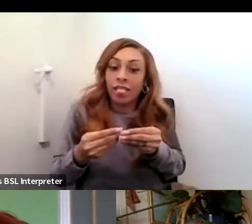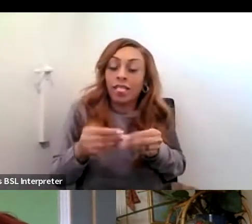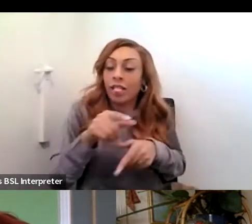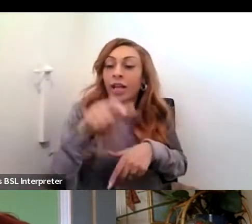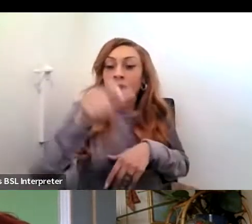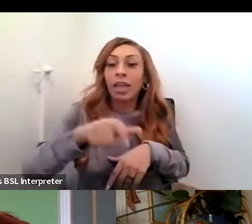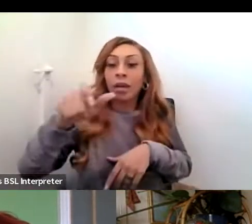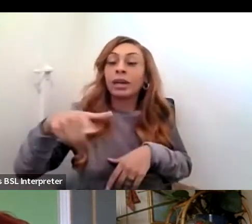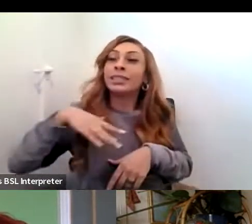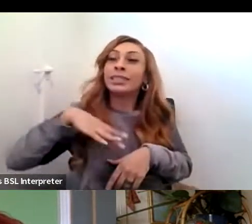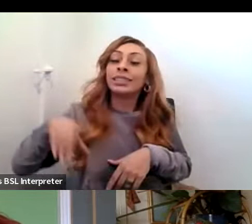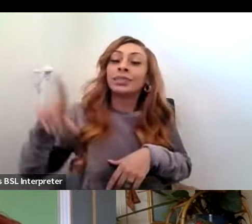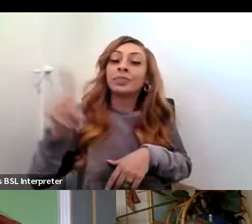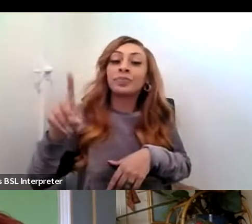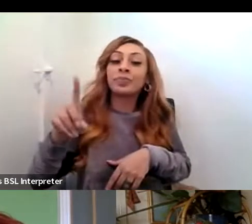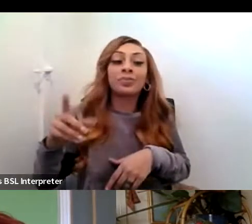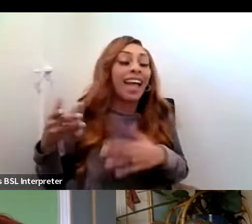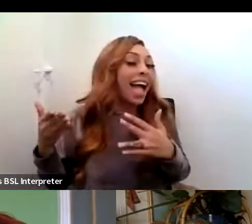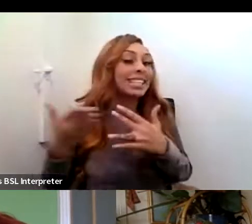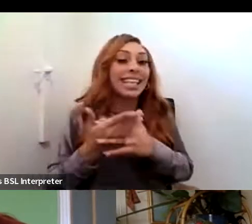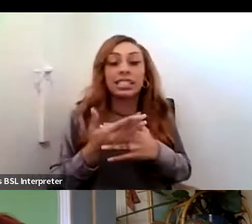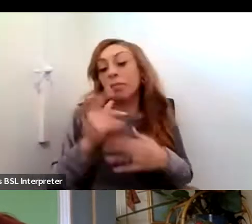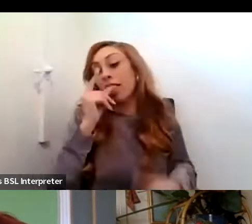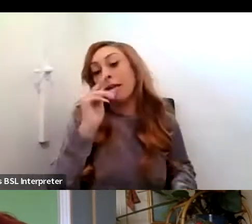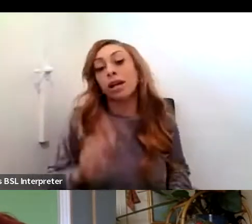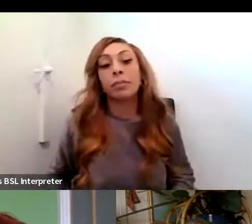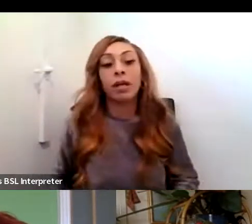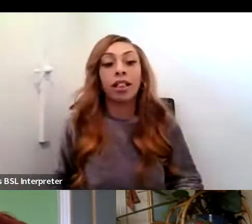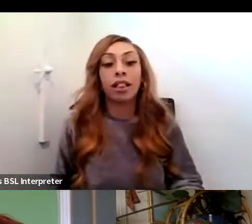that it needs to be as accessible as we could possibly make it,